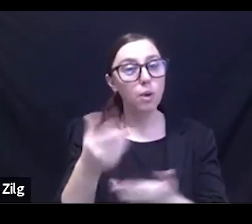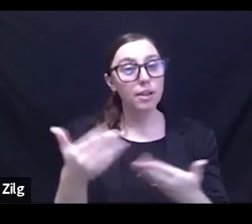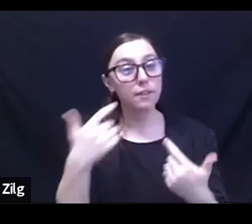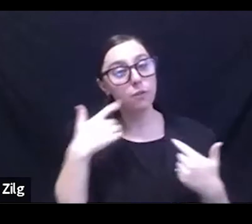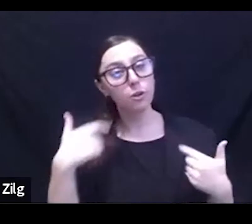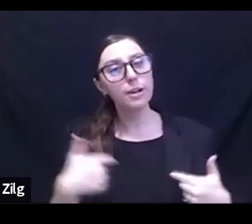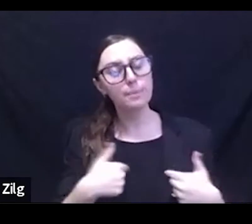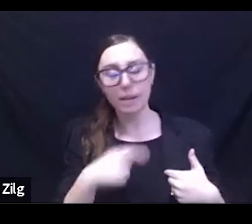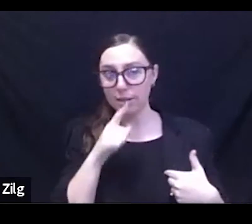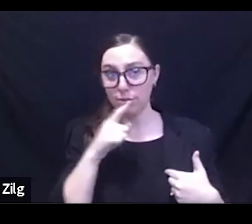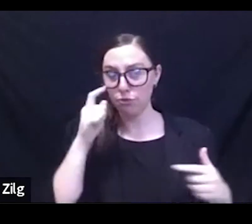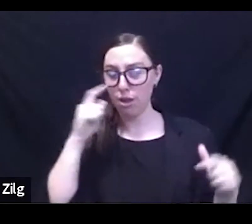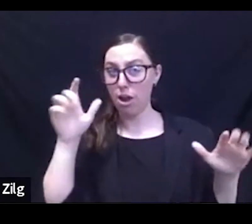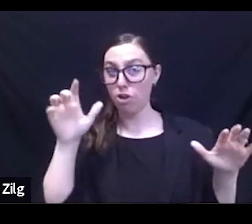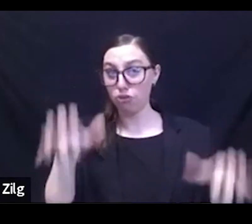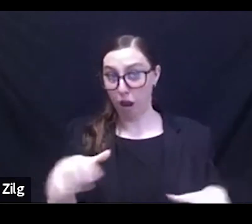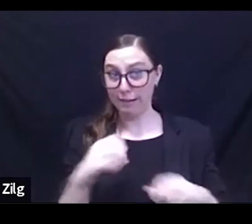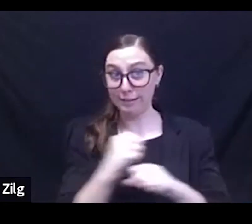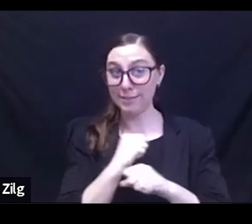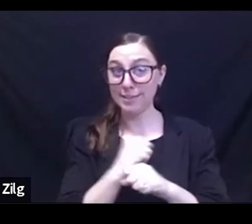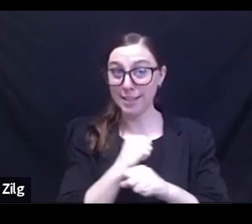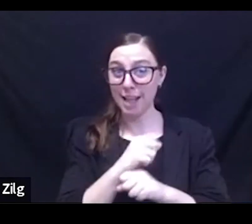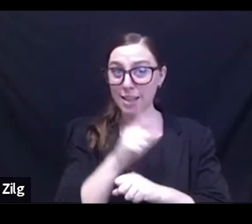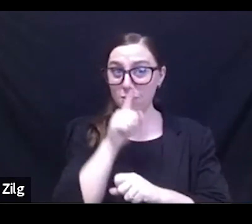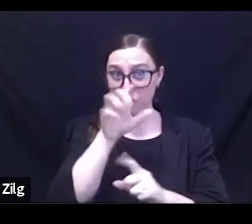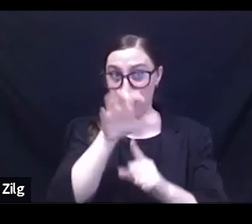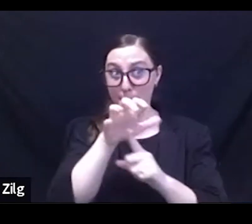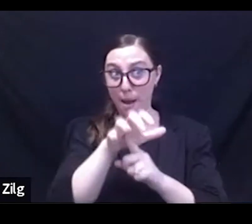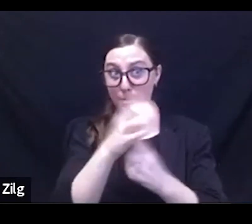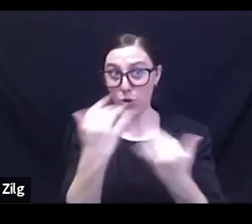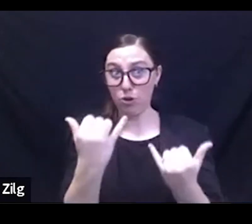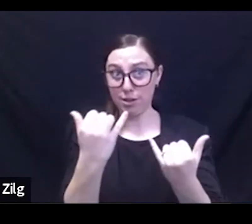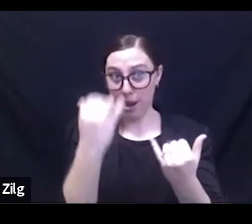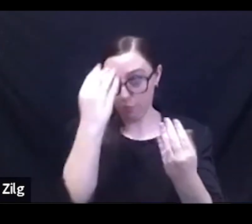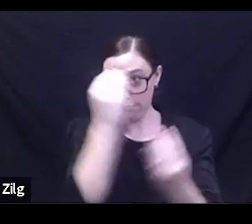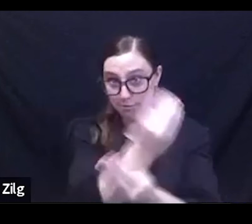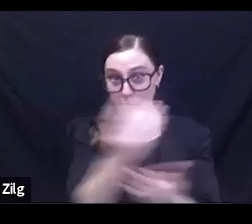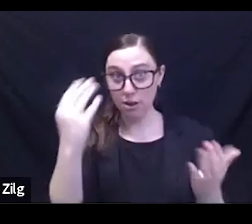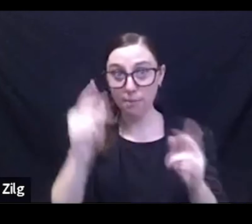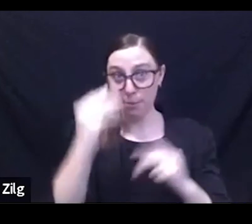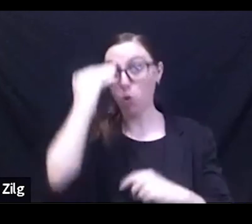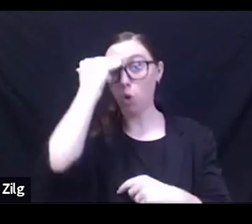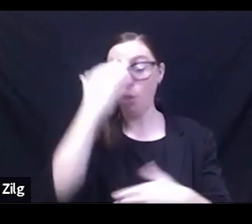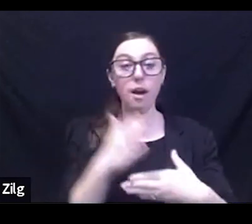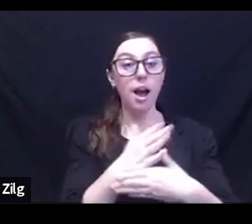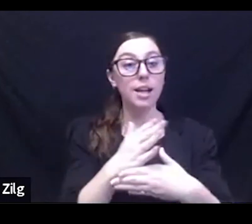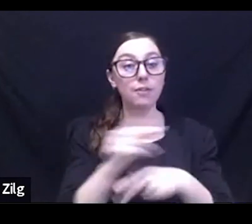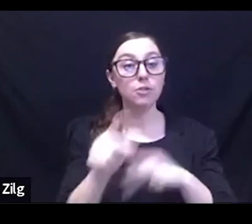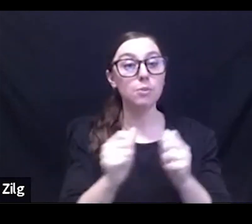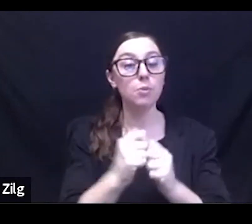it's a really shocking statistic that's well-known at this point -- is that on average, people with serious mental illness have a